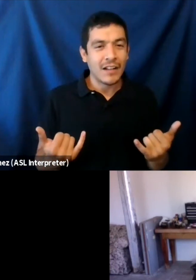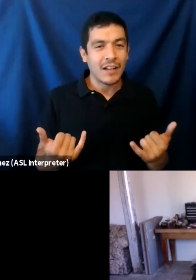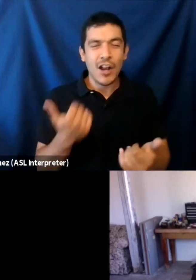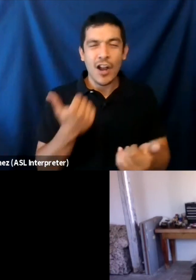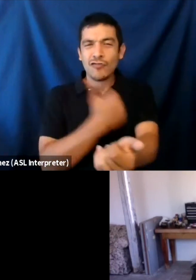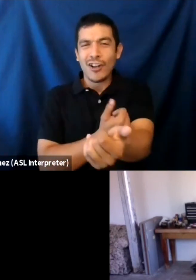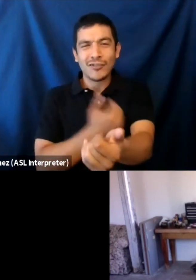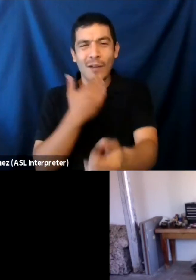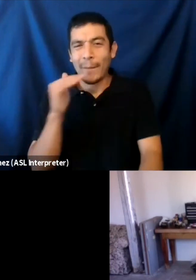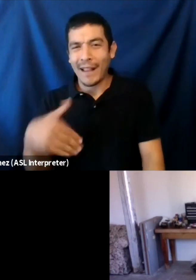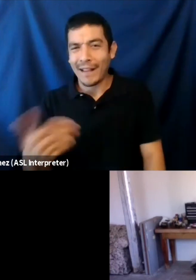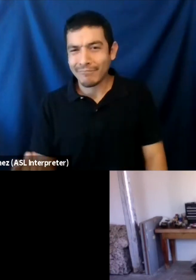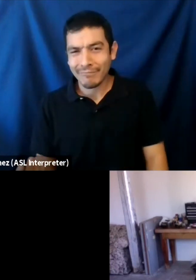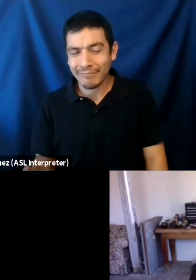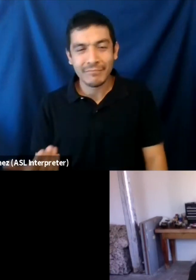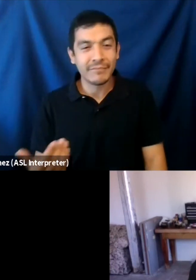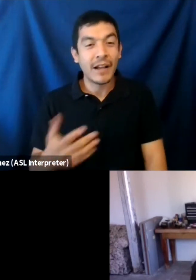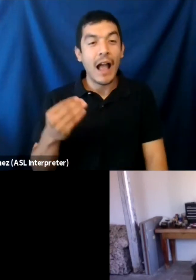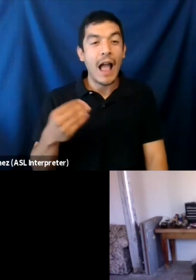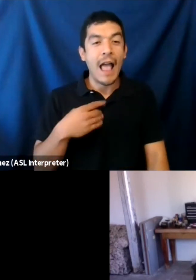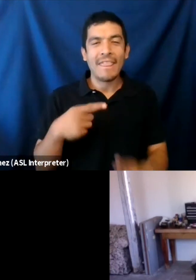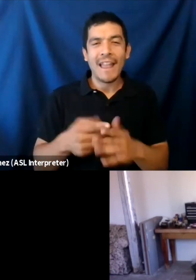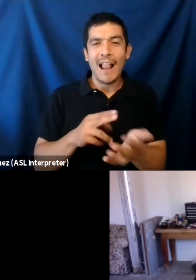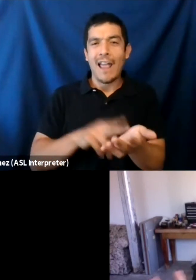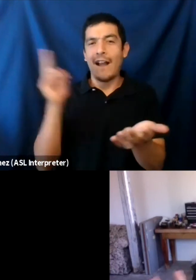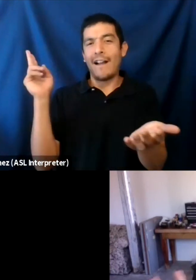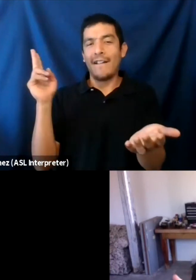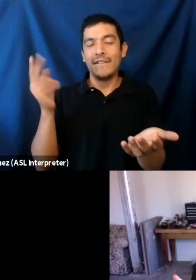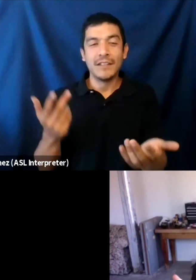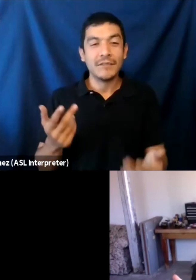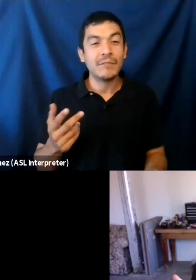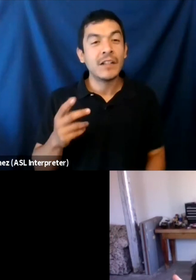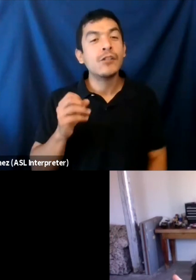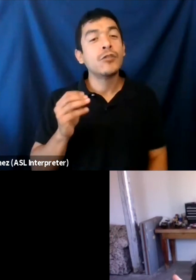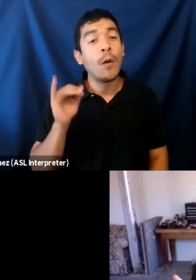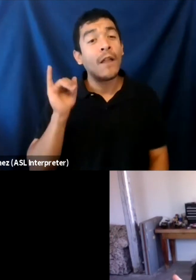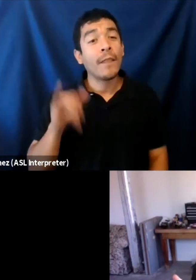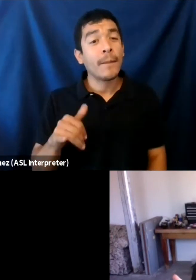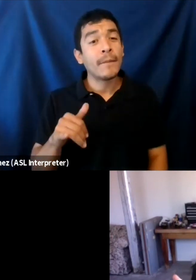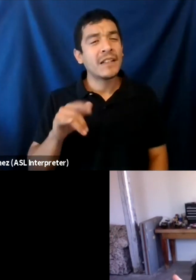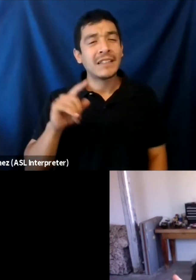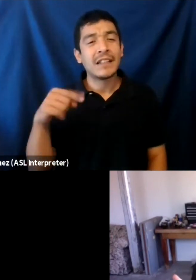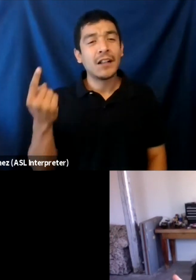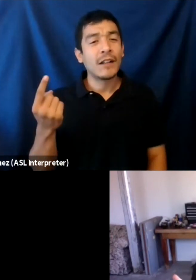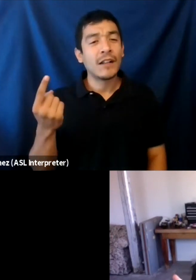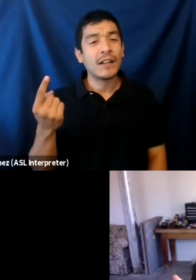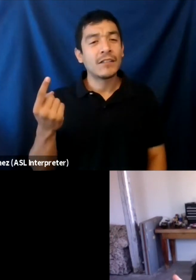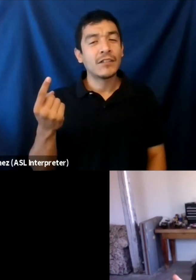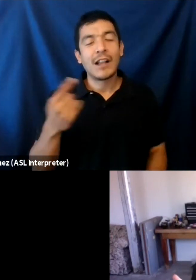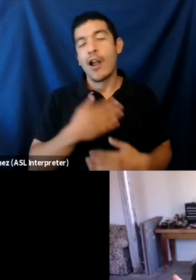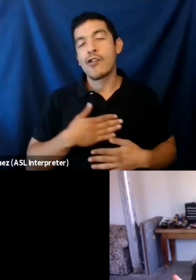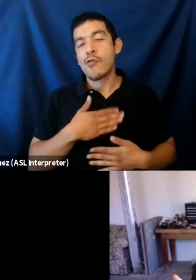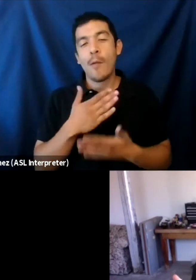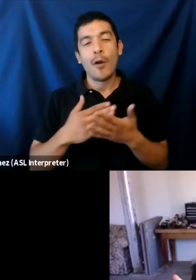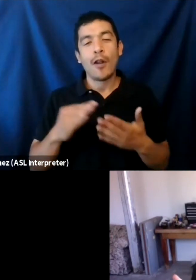And then like, just like logging off. So, that was like maybe the only enjoyable part of that whole thing.